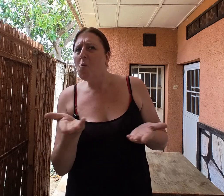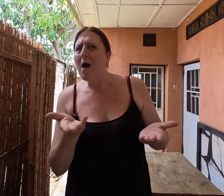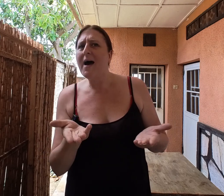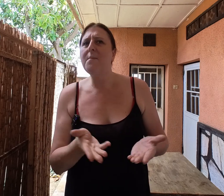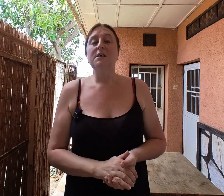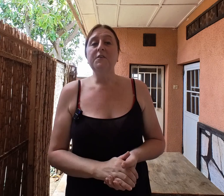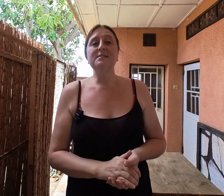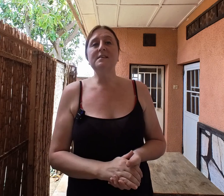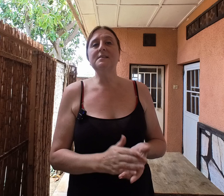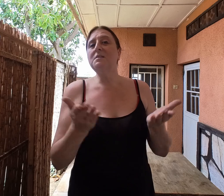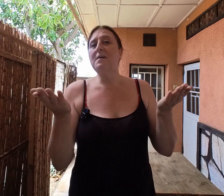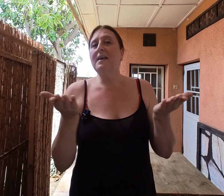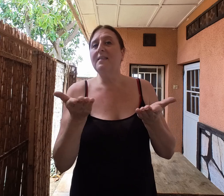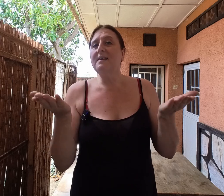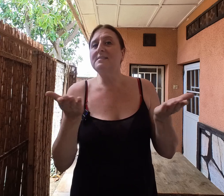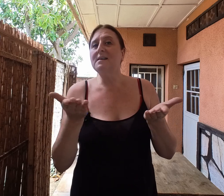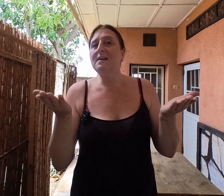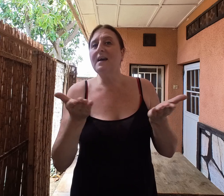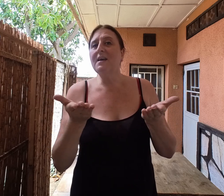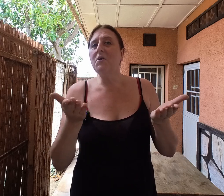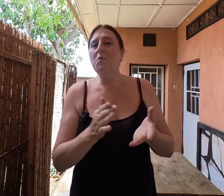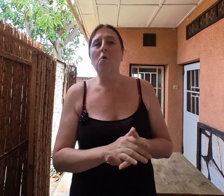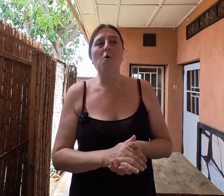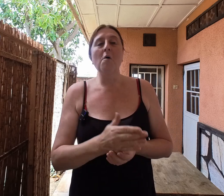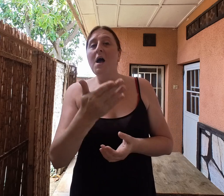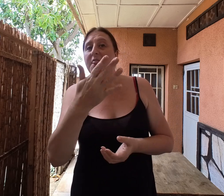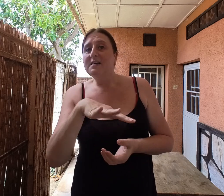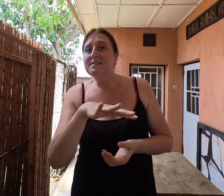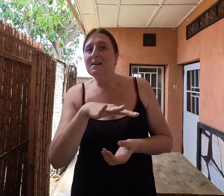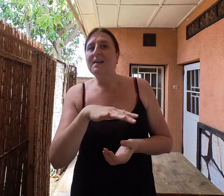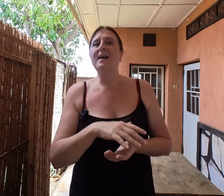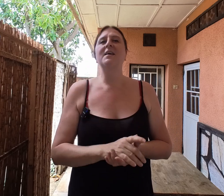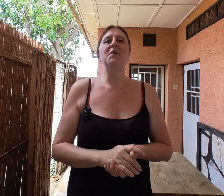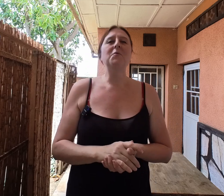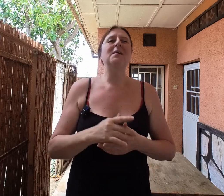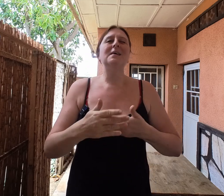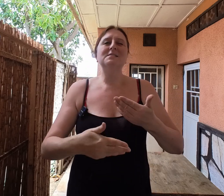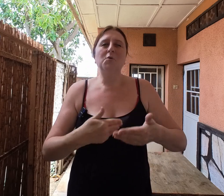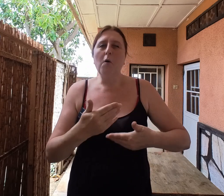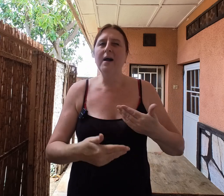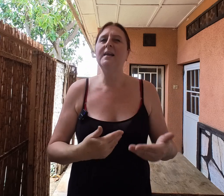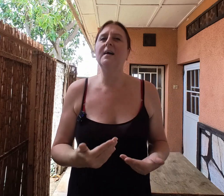'from where?' So, if you see somebody making this sign at you, or this sign at you, it's quite